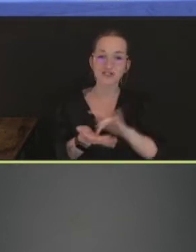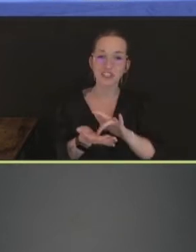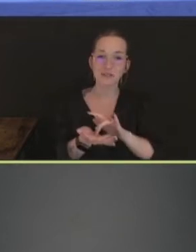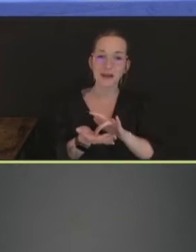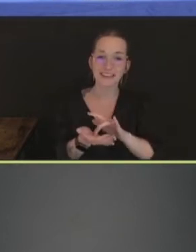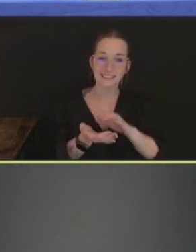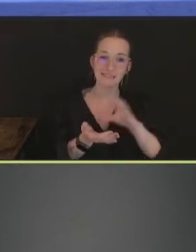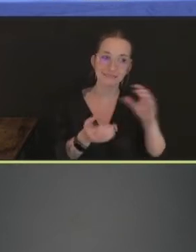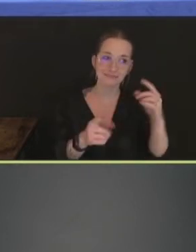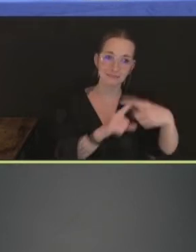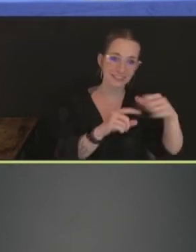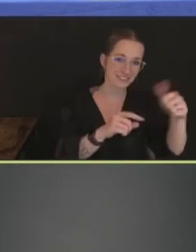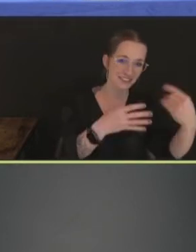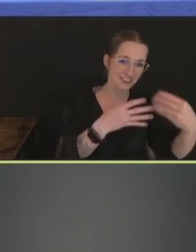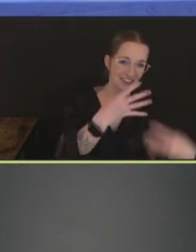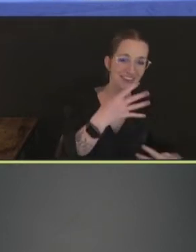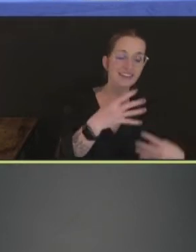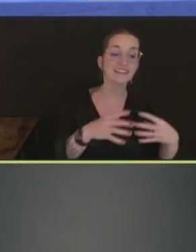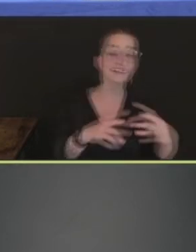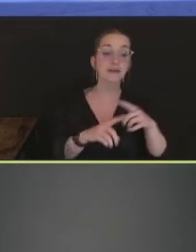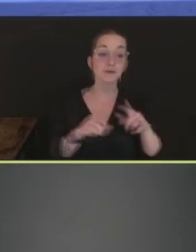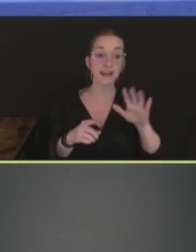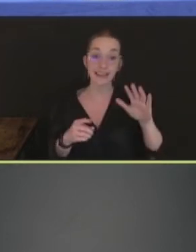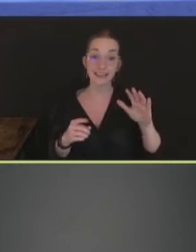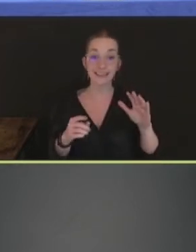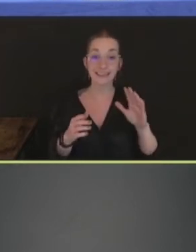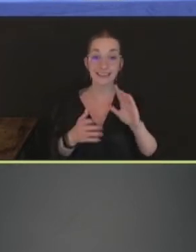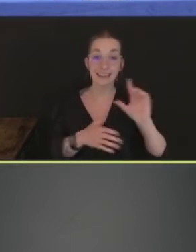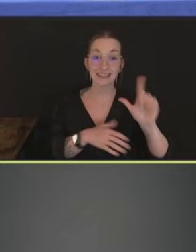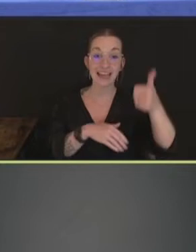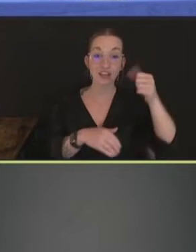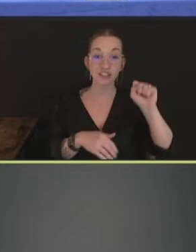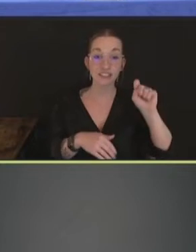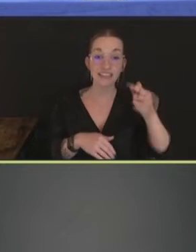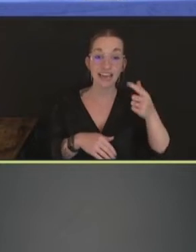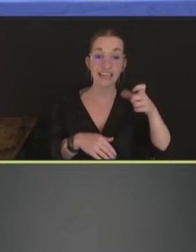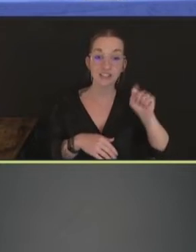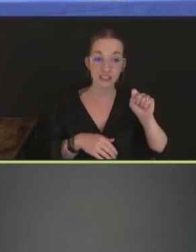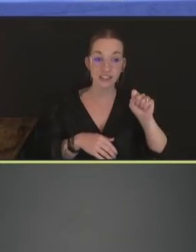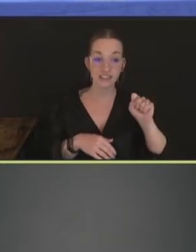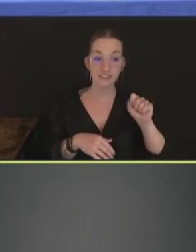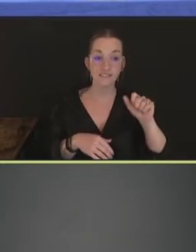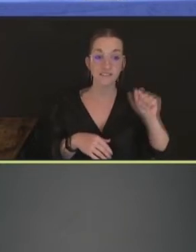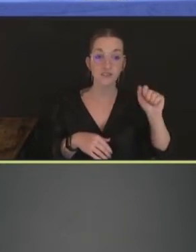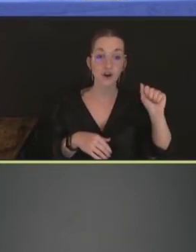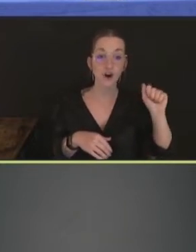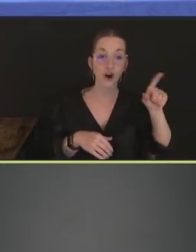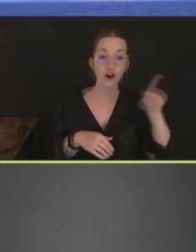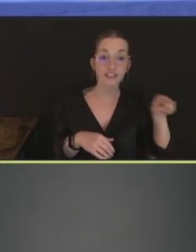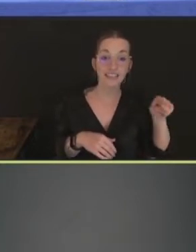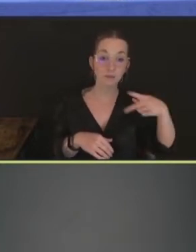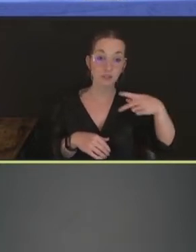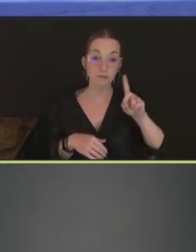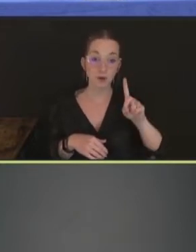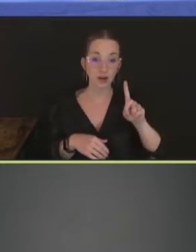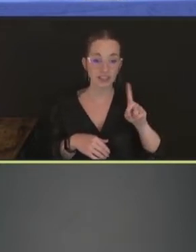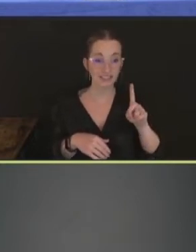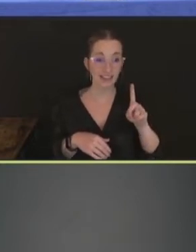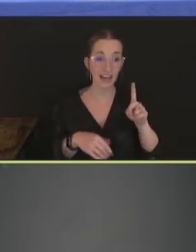in their advanced stages, Alzheimer's disease and Parkinson's disease are difficult to distinguish clinically from one another.